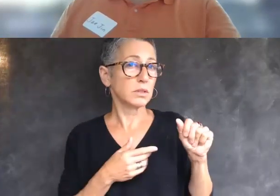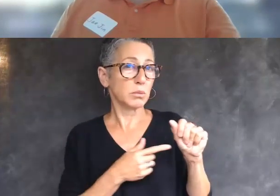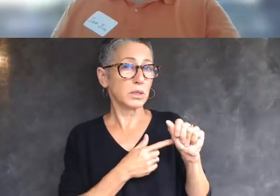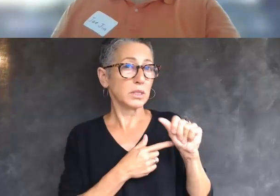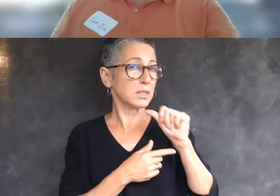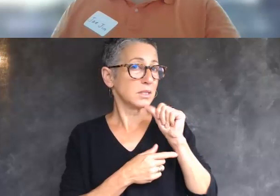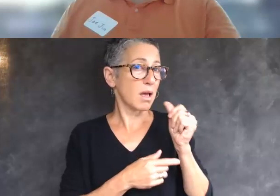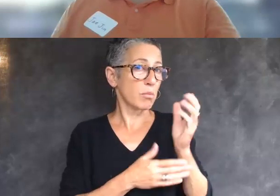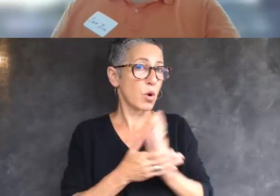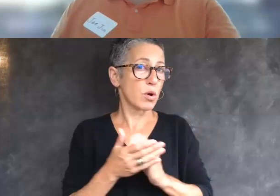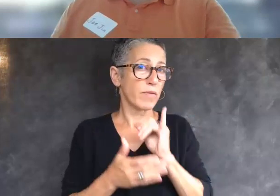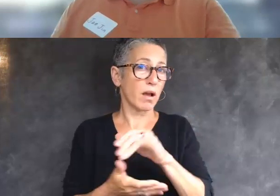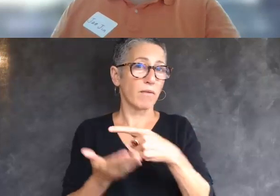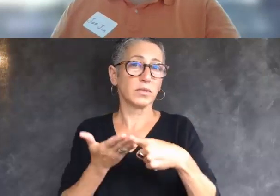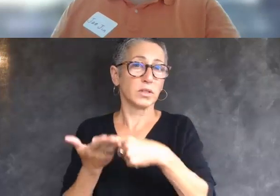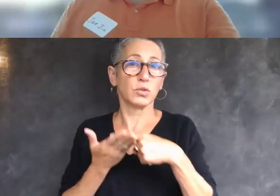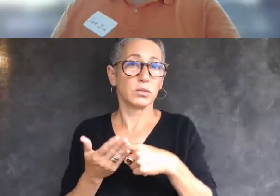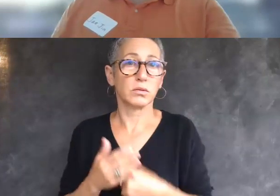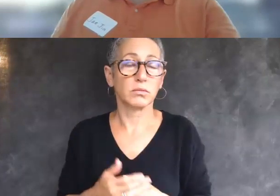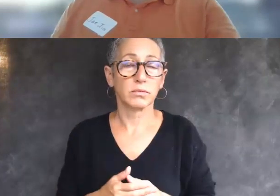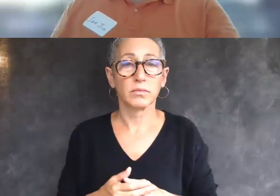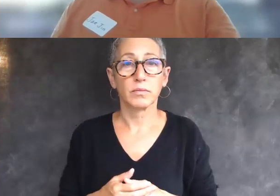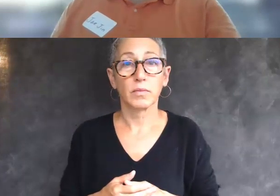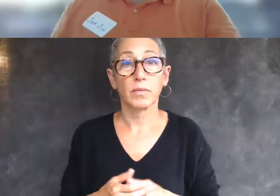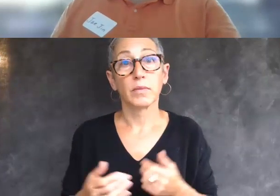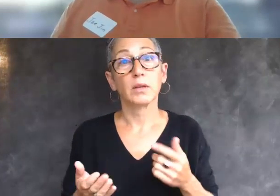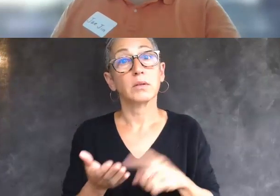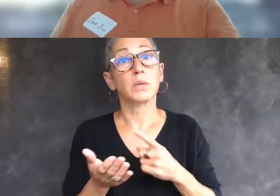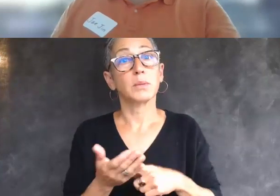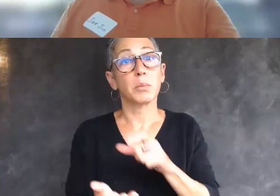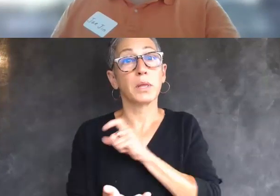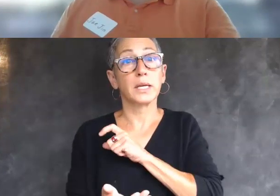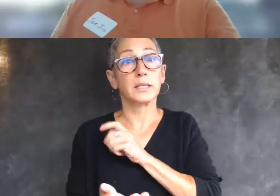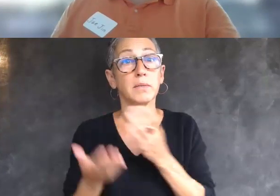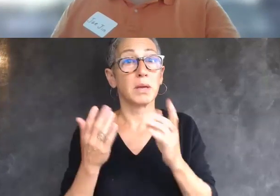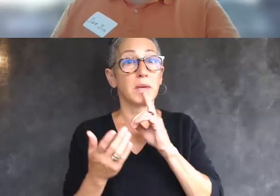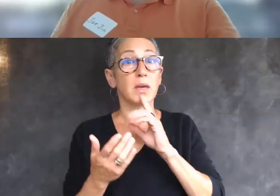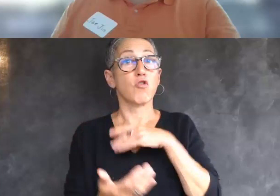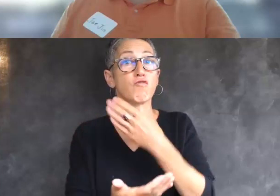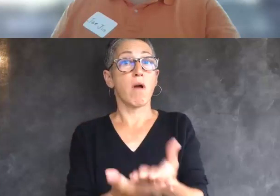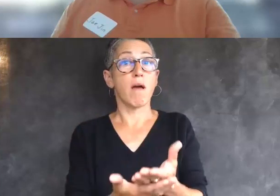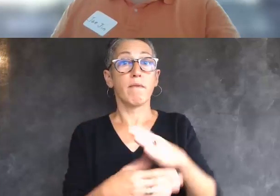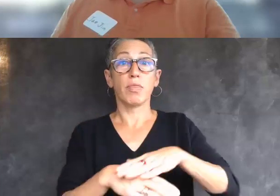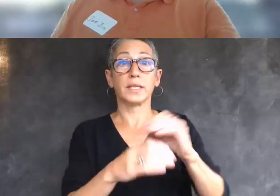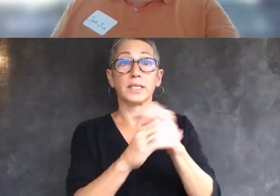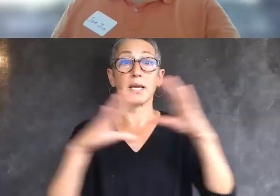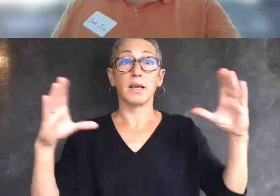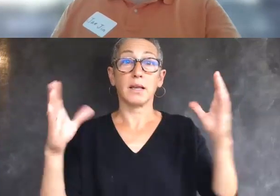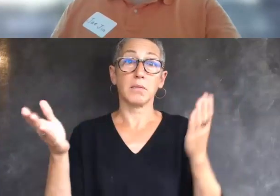I've seen a lot of situations where police may arrive on the scene and it could be somebody in a wheelchair. You know, the police doesn't care